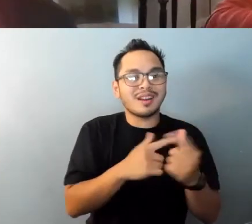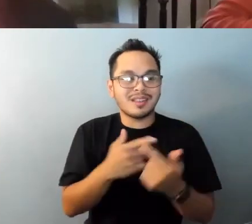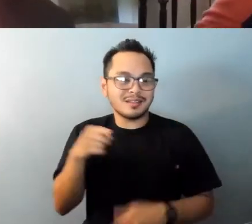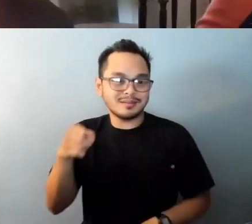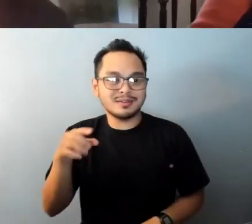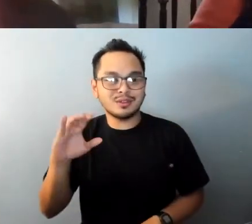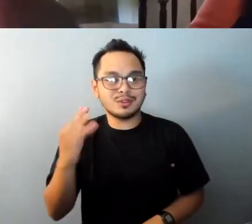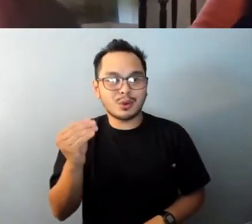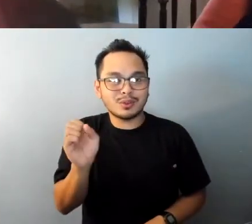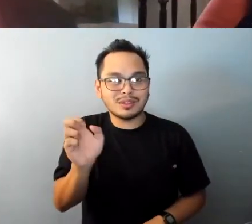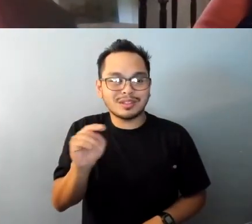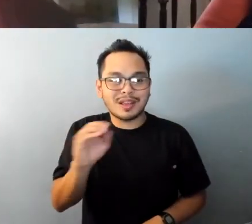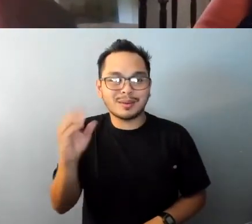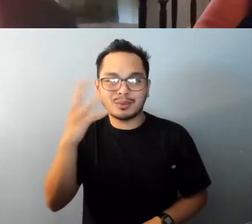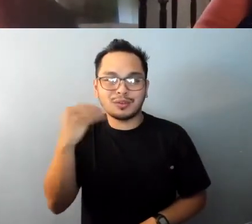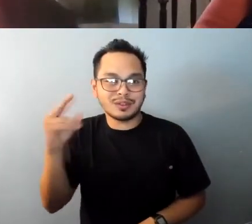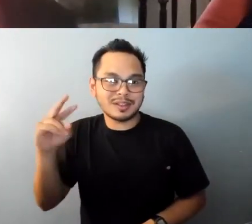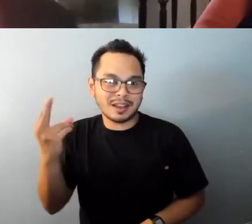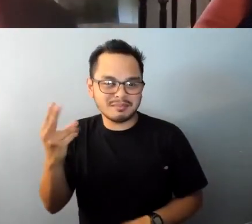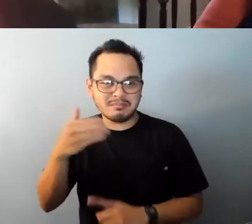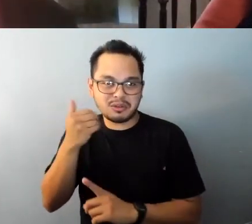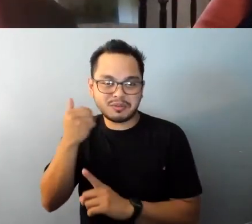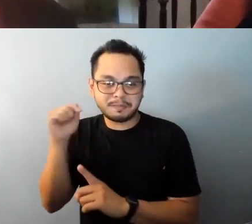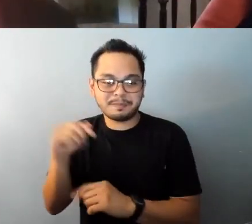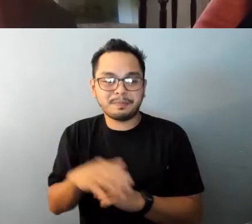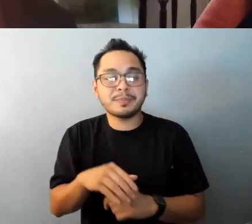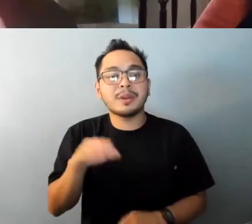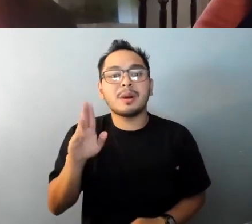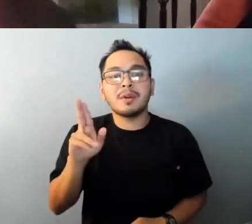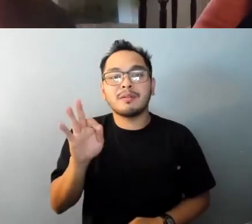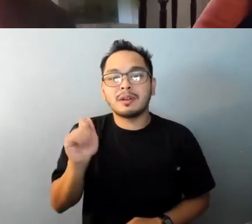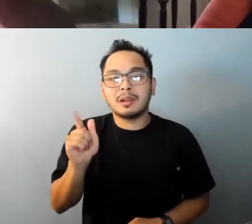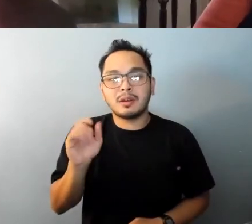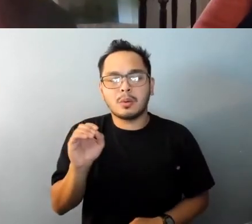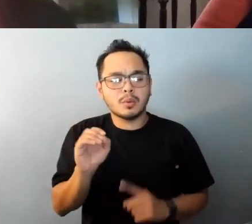you recommend reading it before the chosen and the people -- the chosen and the beautiful?